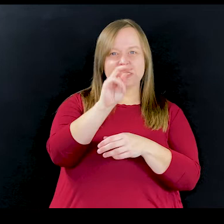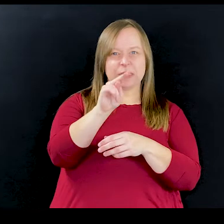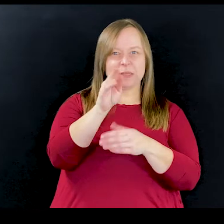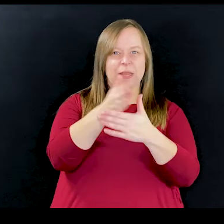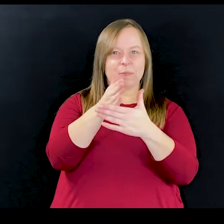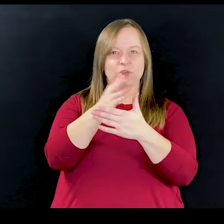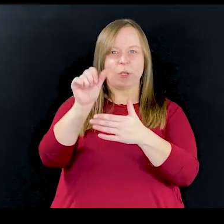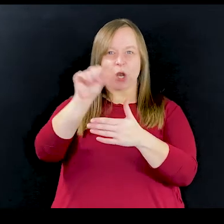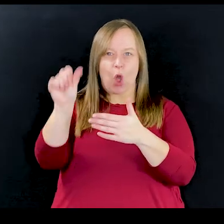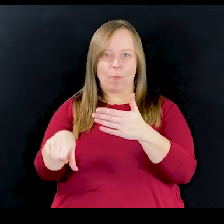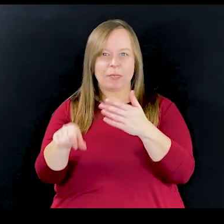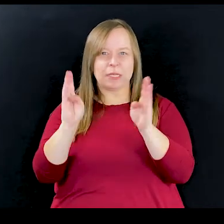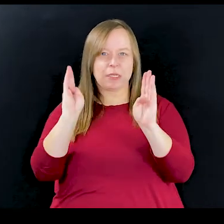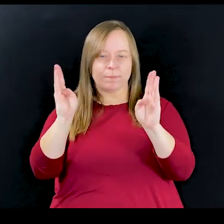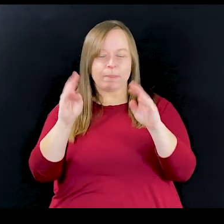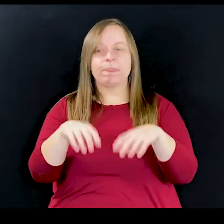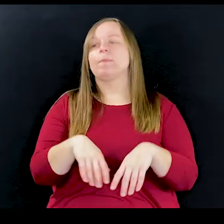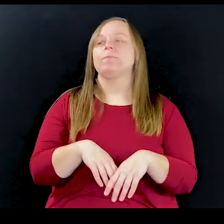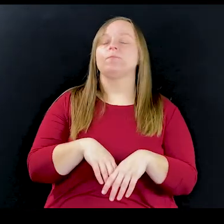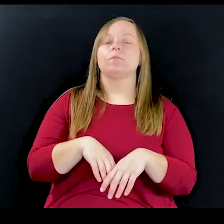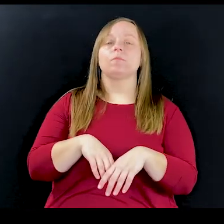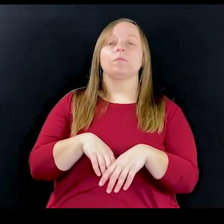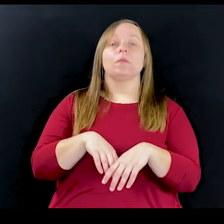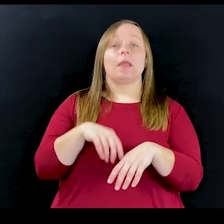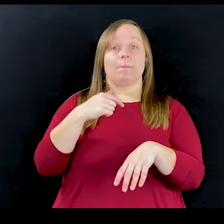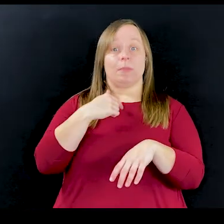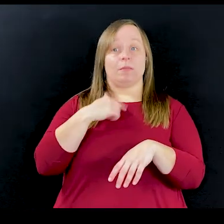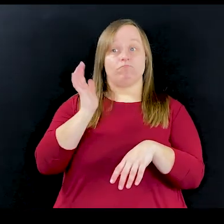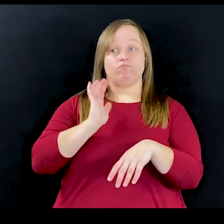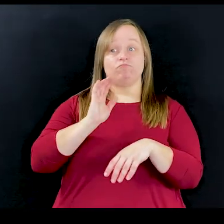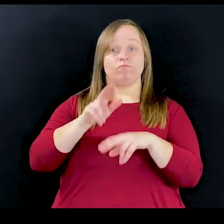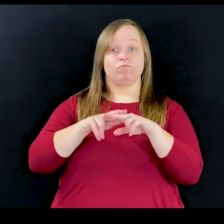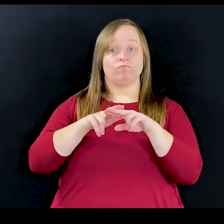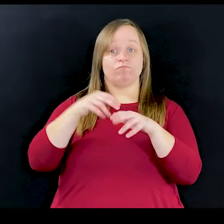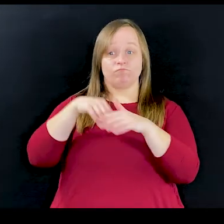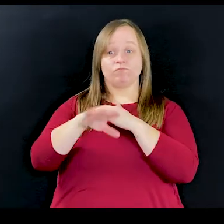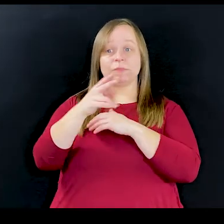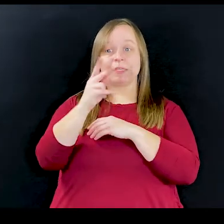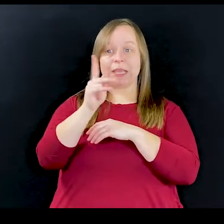But it's also in between Albany and Hudson. If you were in Kinderhook, and you